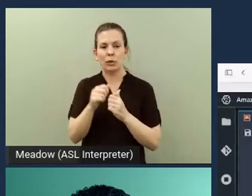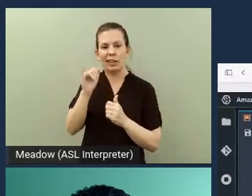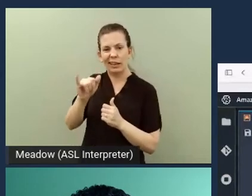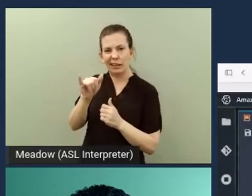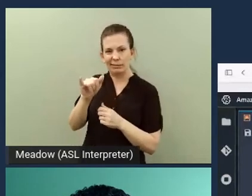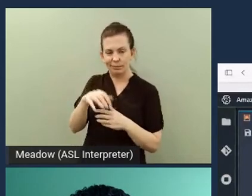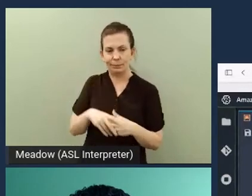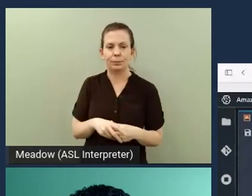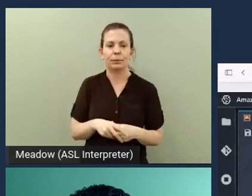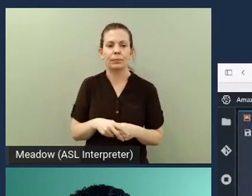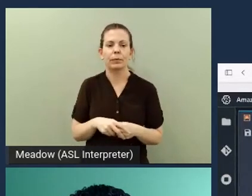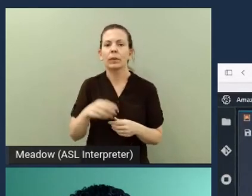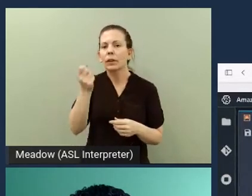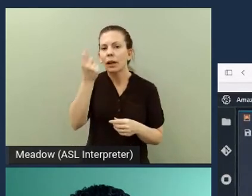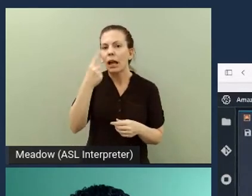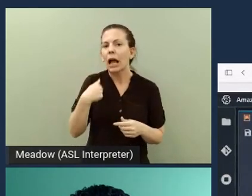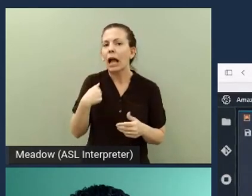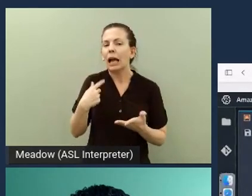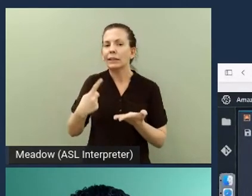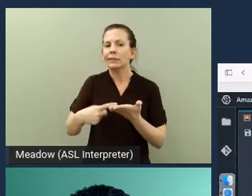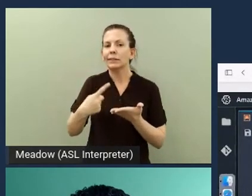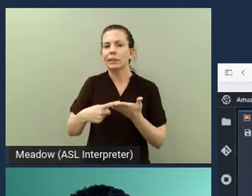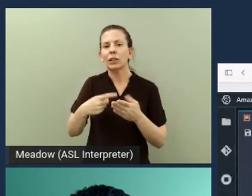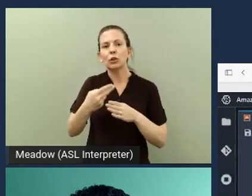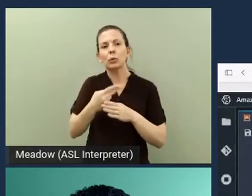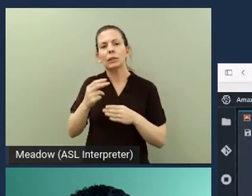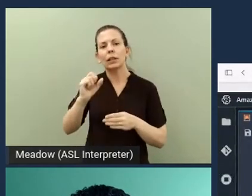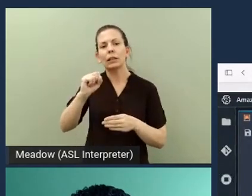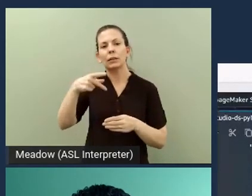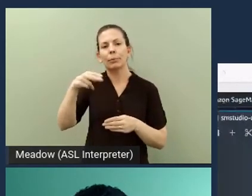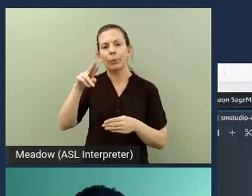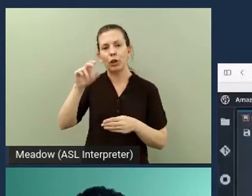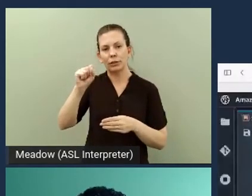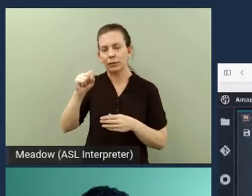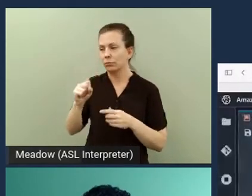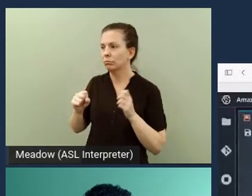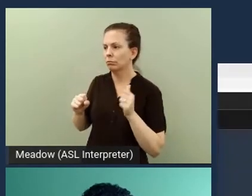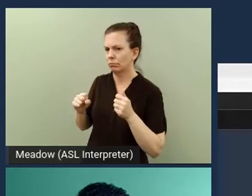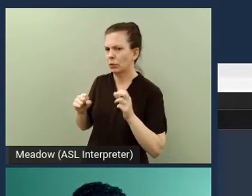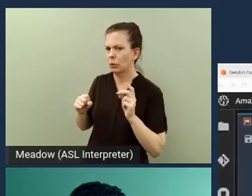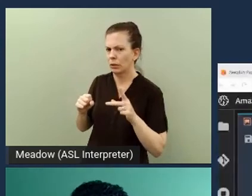Now I spoke about using a Spark SQL Okay. - and as a part of the magics